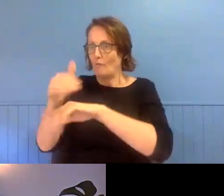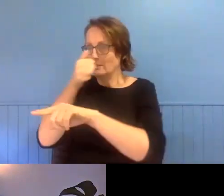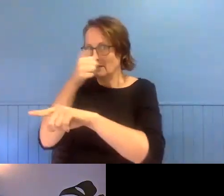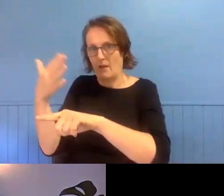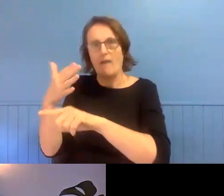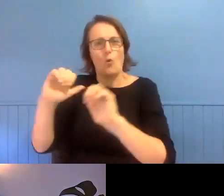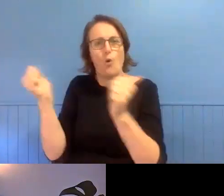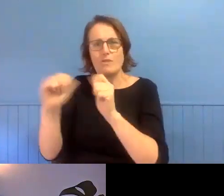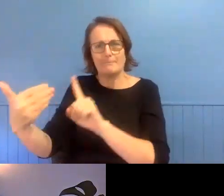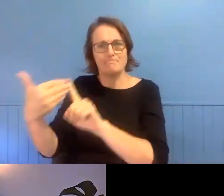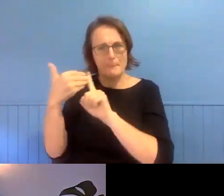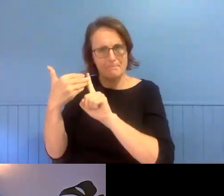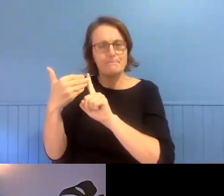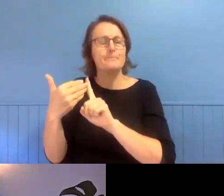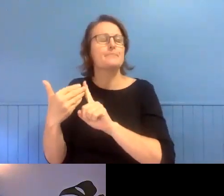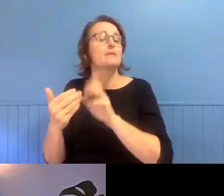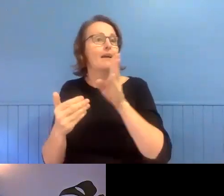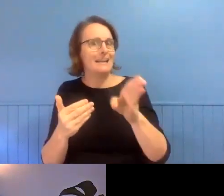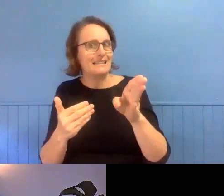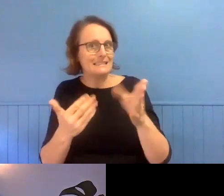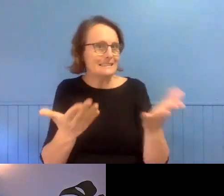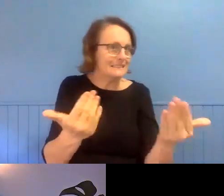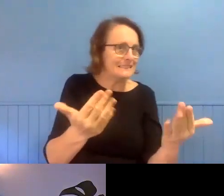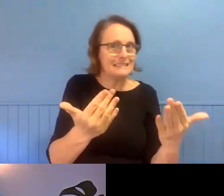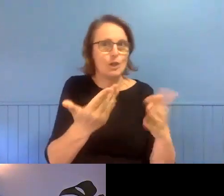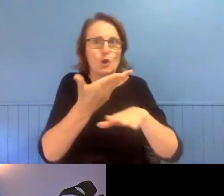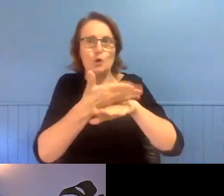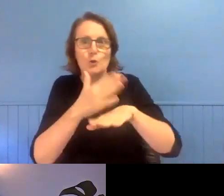things with one thing but you could start with your audience and see